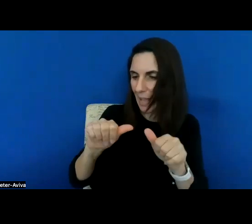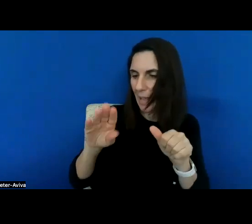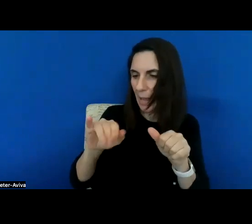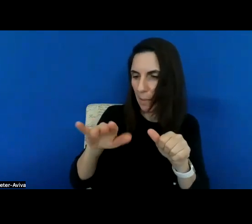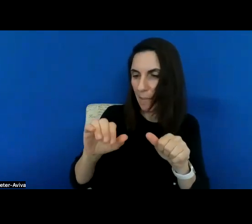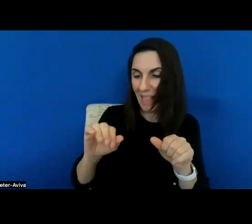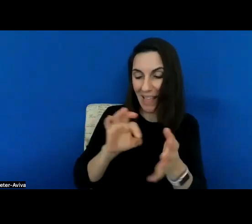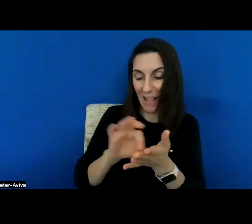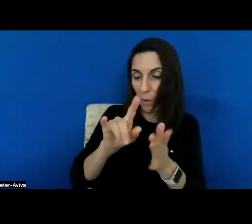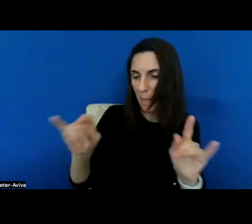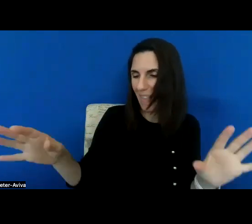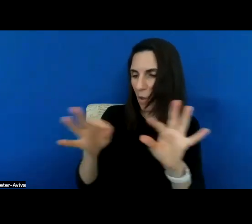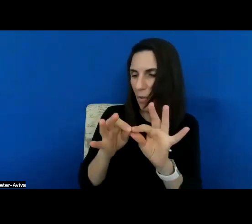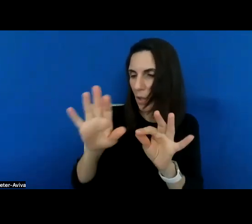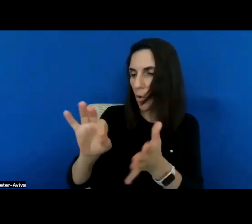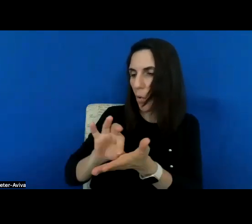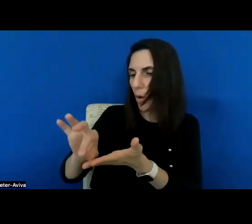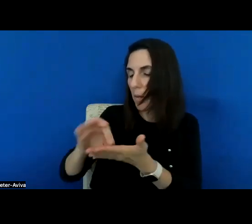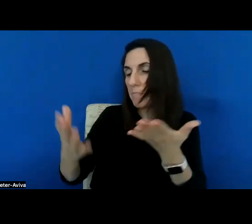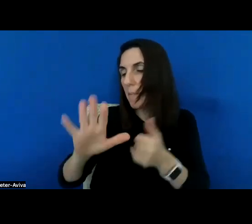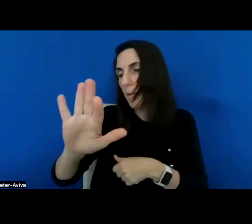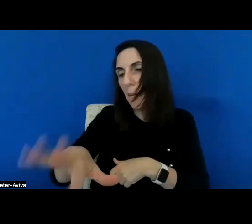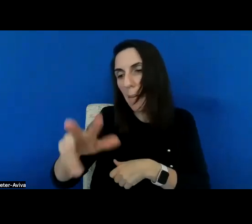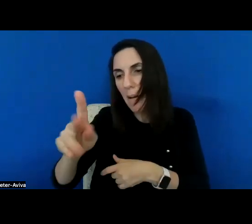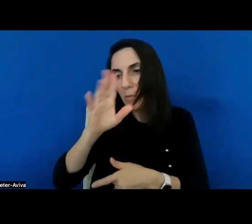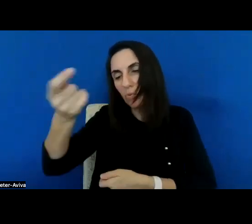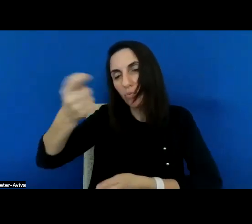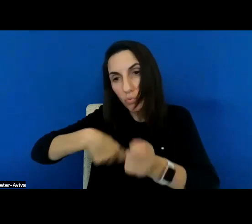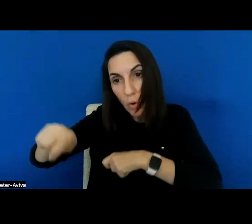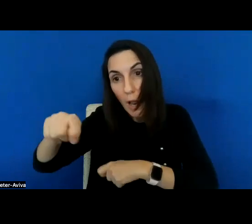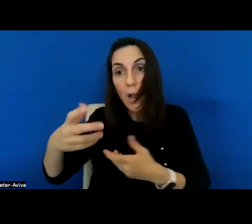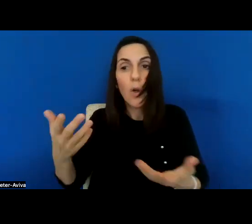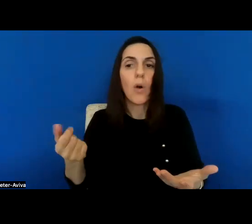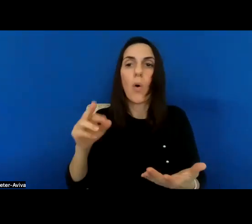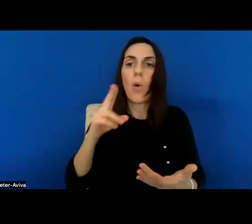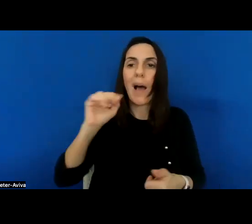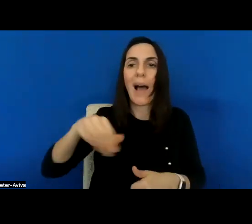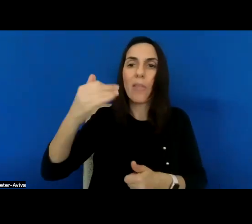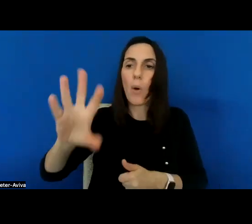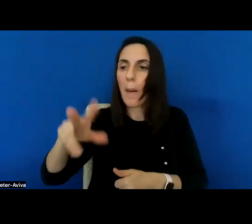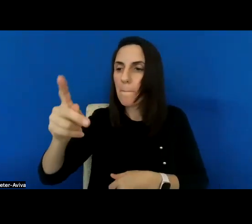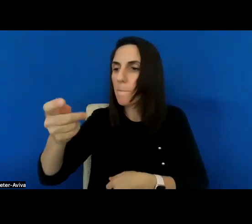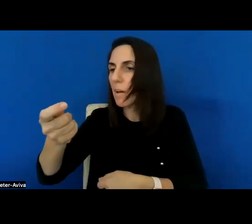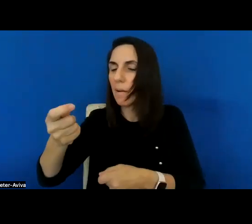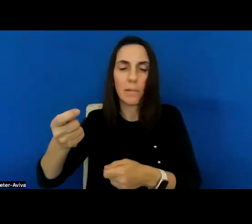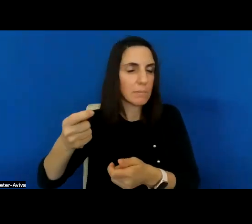11:44:17 But maybe your bank changes, or maybe you have a big account, and you can add those